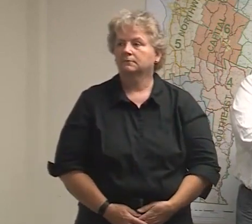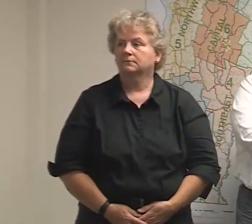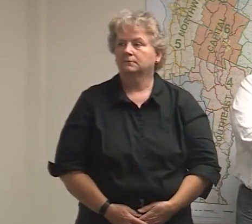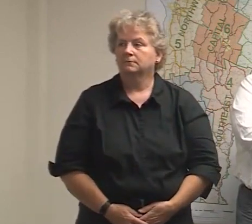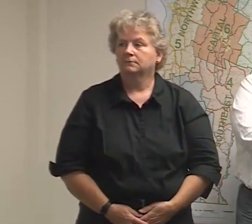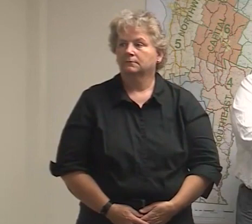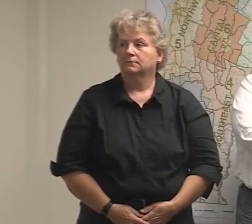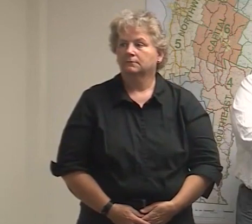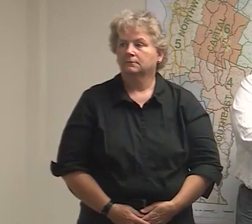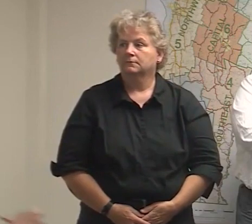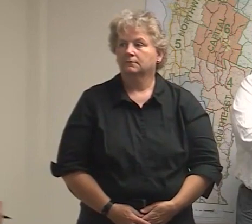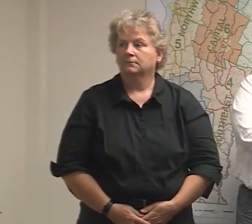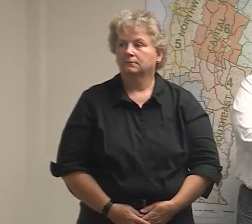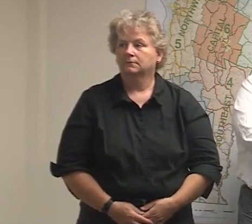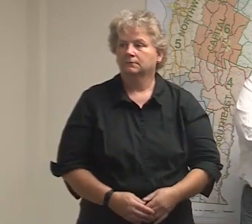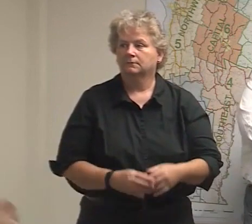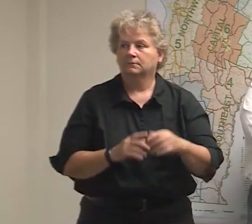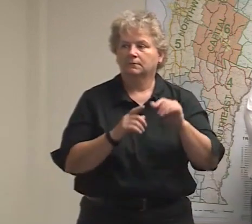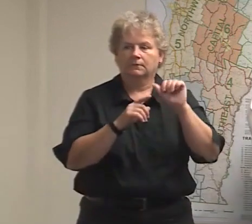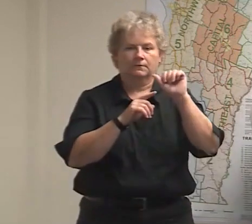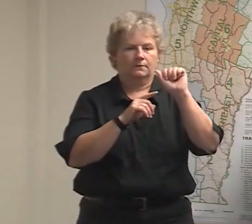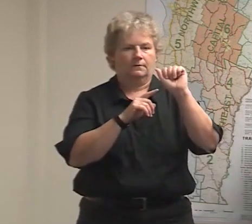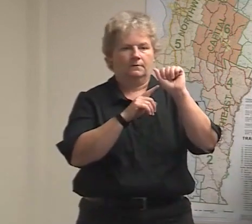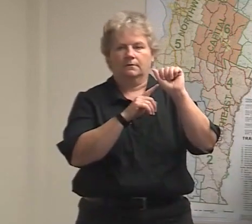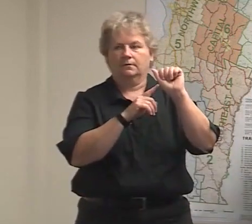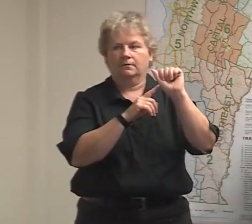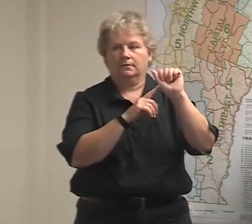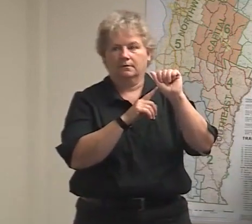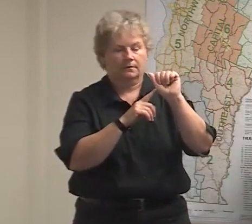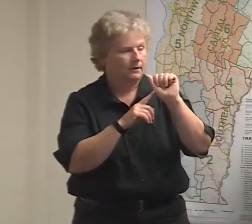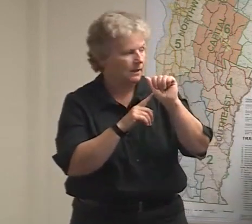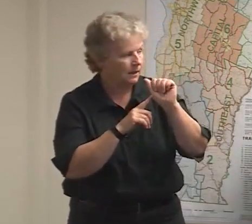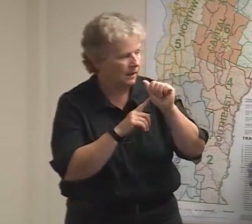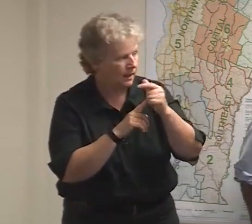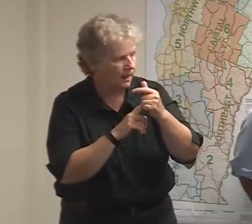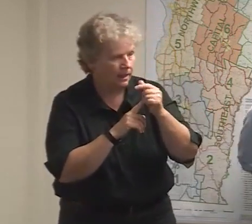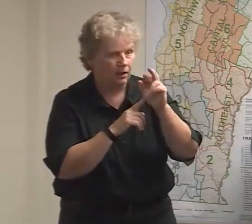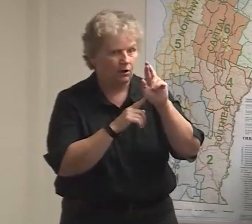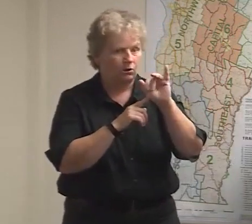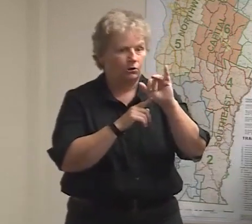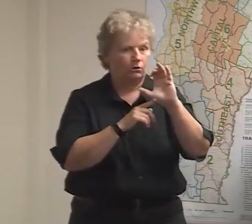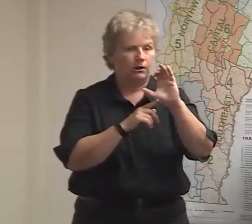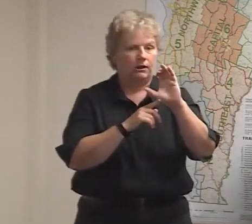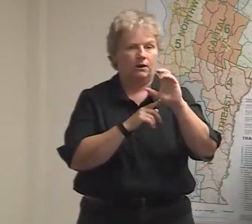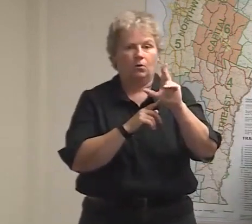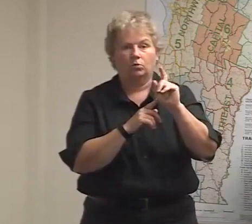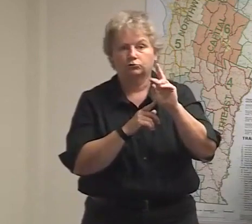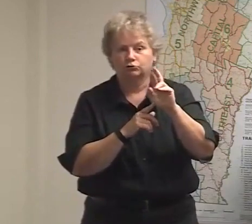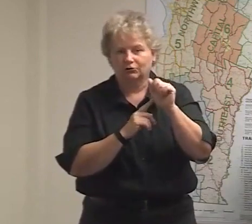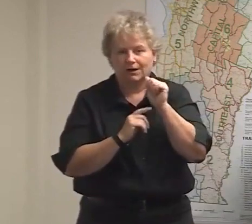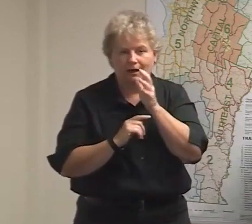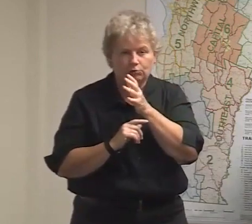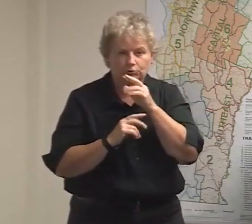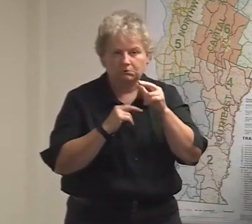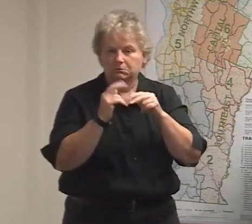AND WHAT HAPPENS WITH THOSE STATE EMPLOYEES? I THINK AGRICULTURE BUILDING HAS BEEN SPARED. BUT KRISTEN, DO YOU HAVE THE REST OF THOSE? SURE.